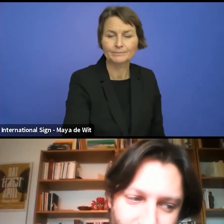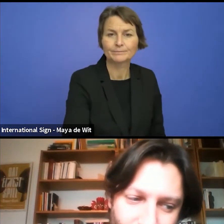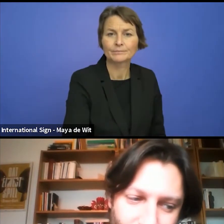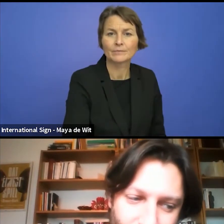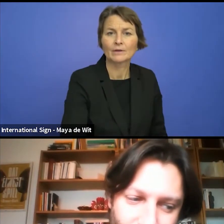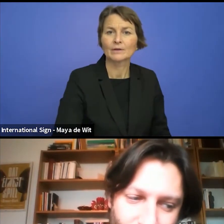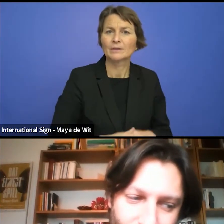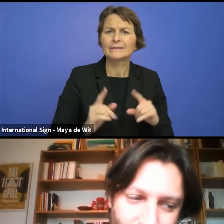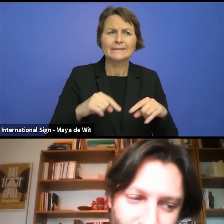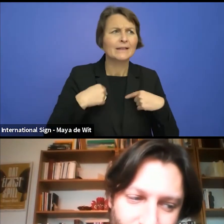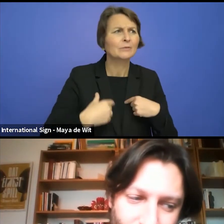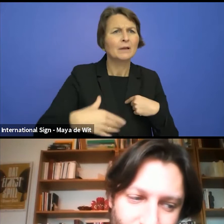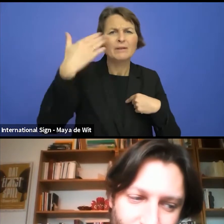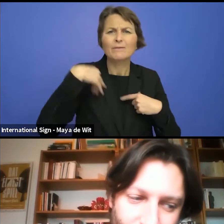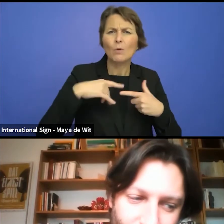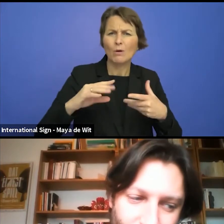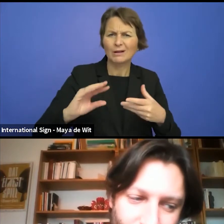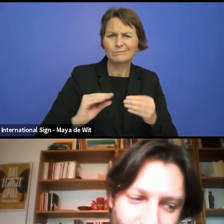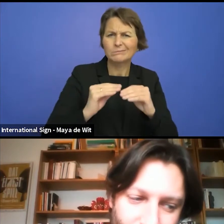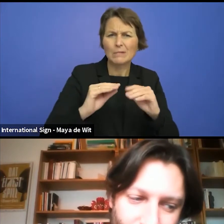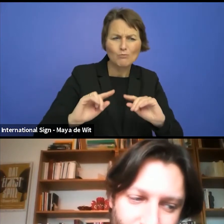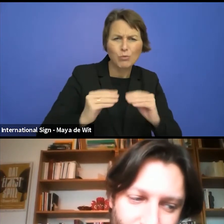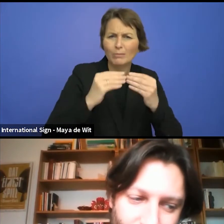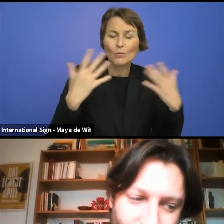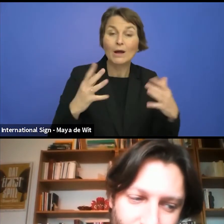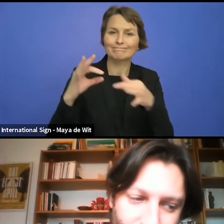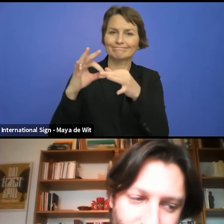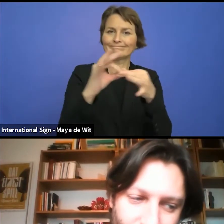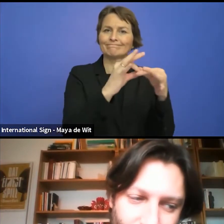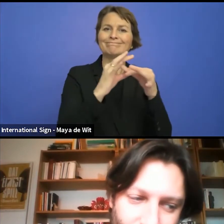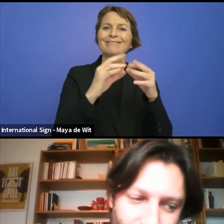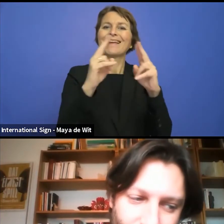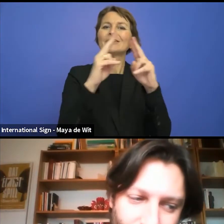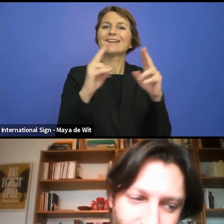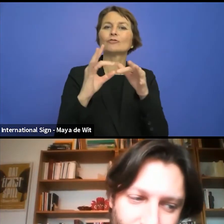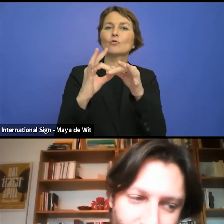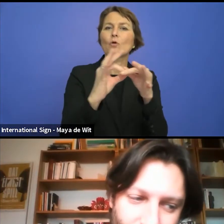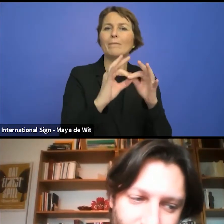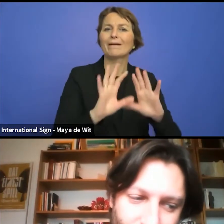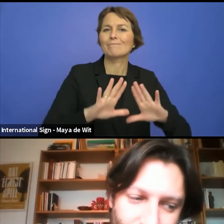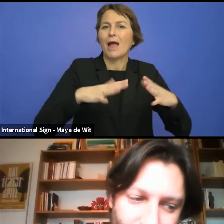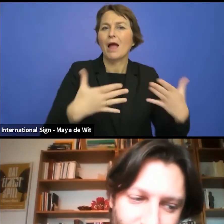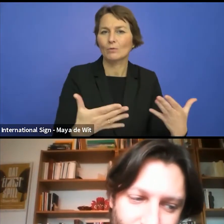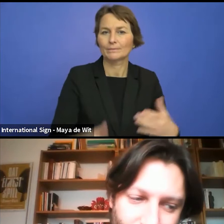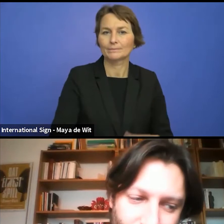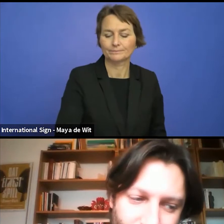challenges around international collaboration and we have concluded back at the time a year ago,